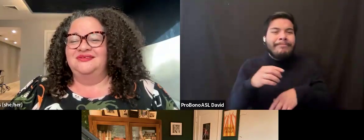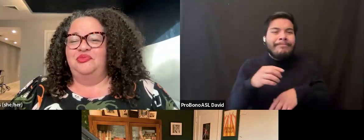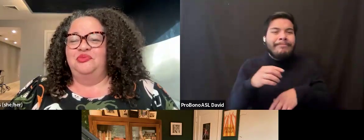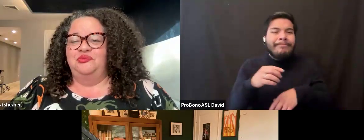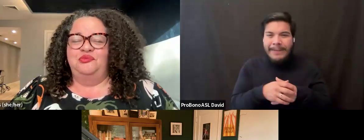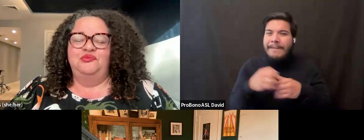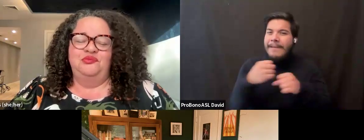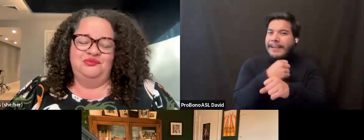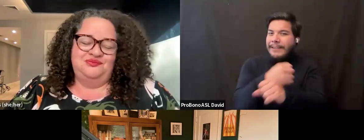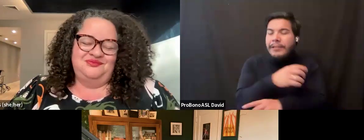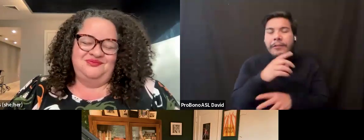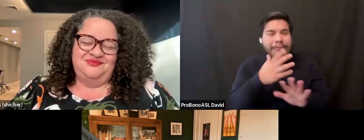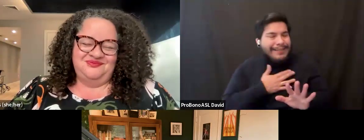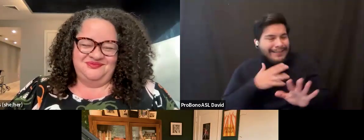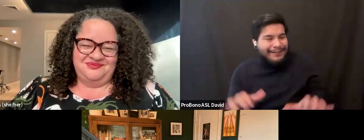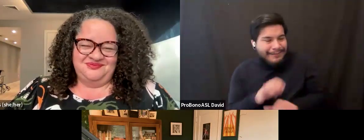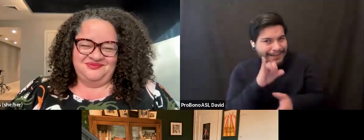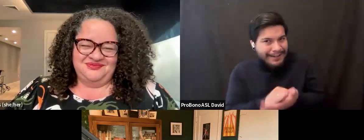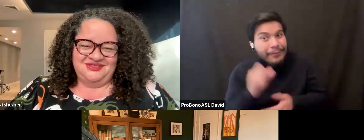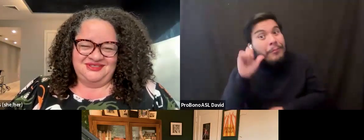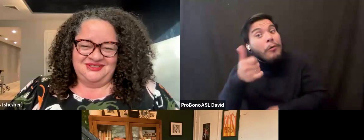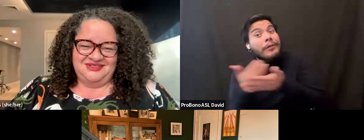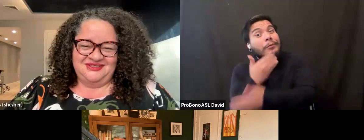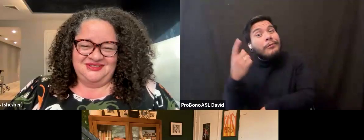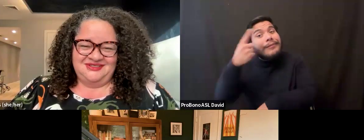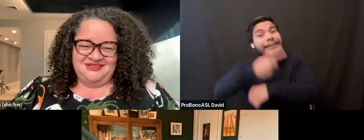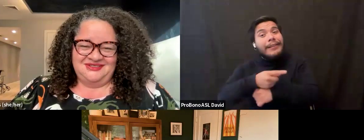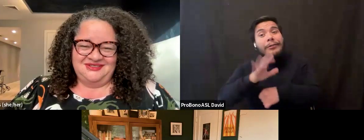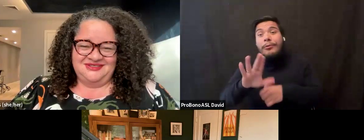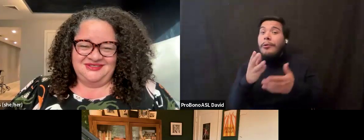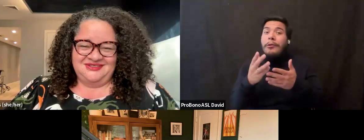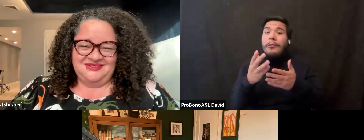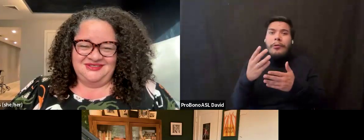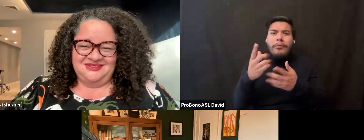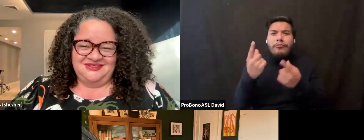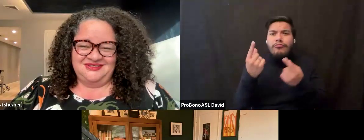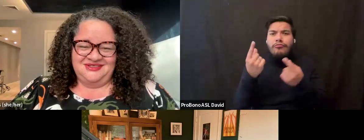Yeah. And then tomorrow it's a new day. Your thing to do for tomorrow is go watch the film at Jolt film.